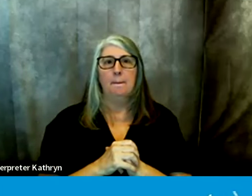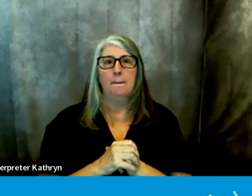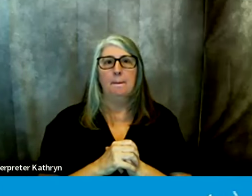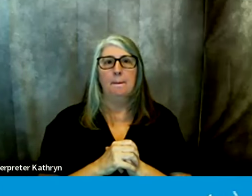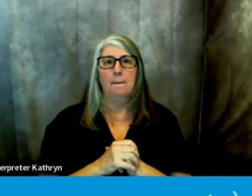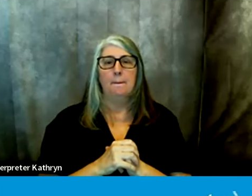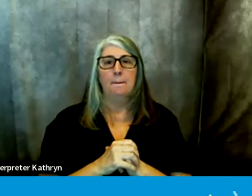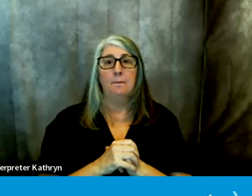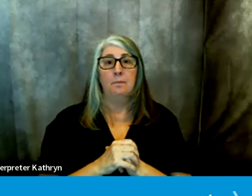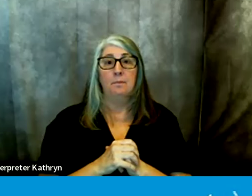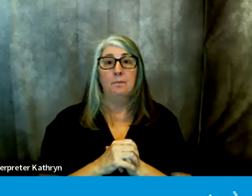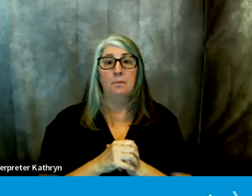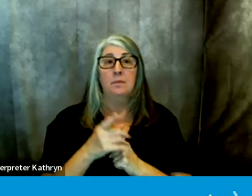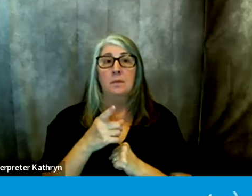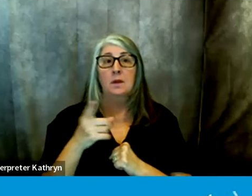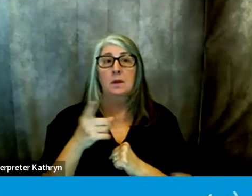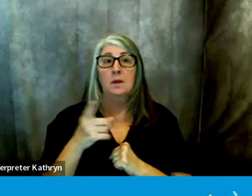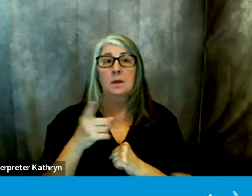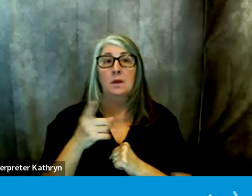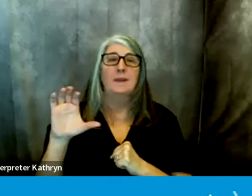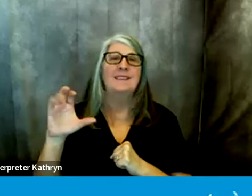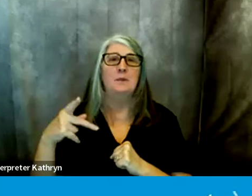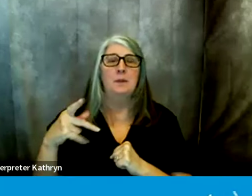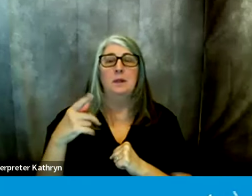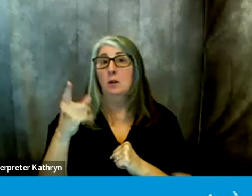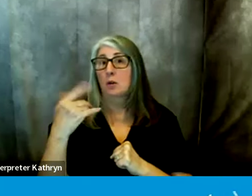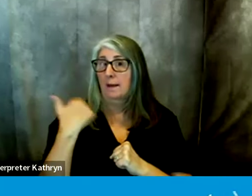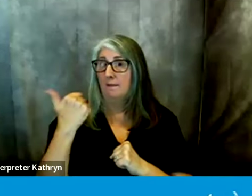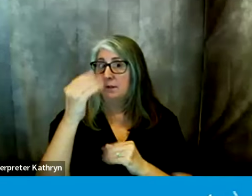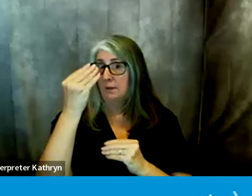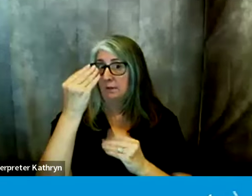Do you have some physiology behind that?